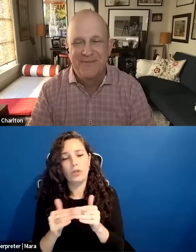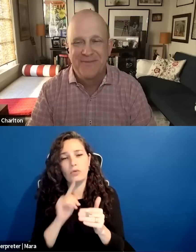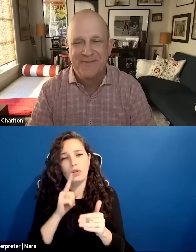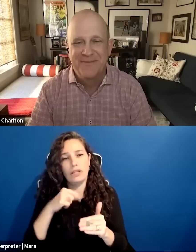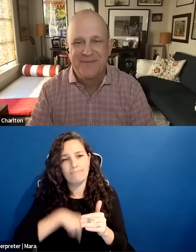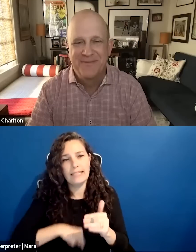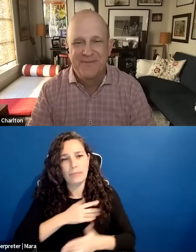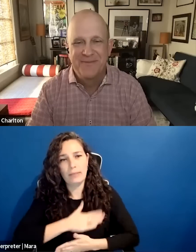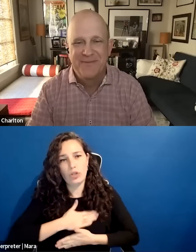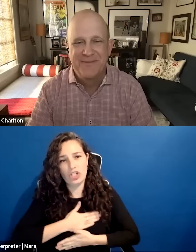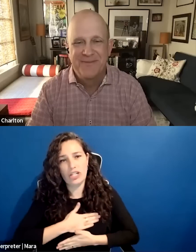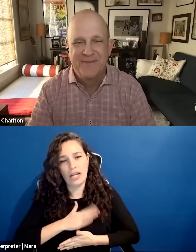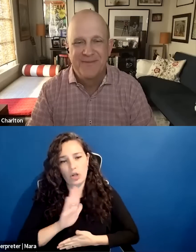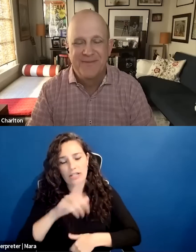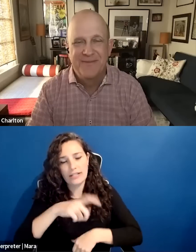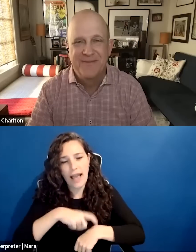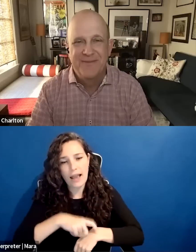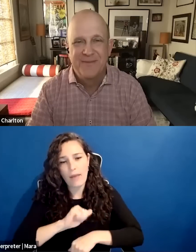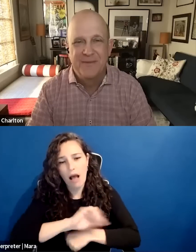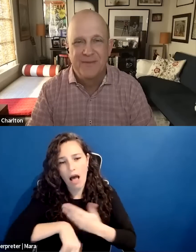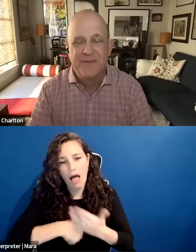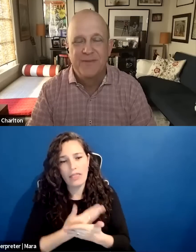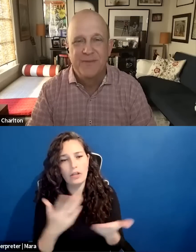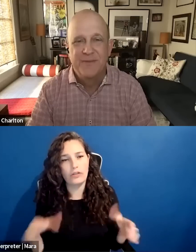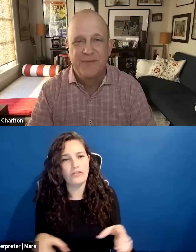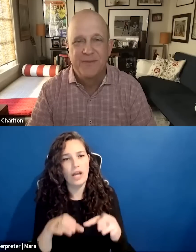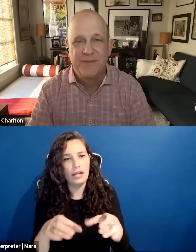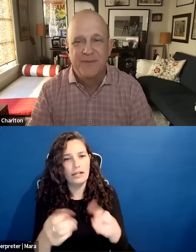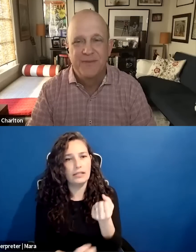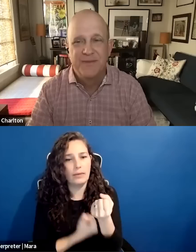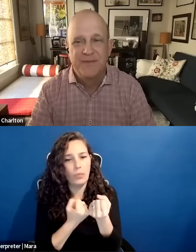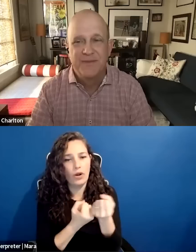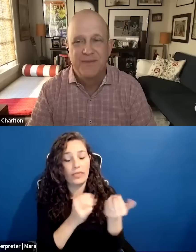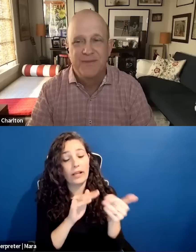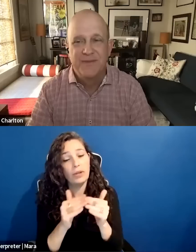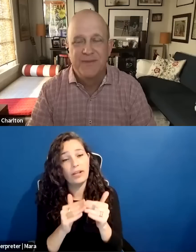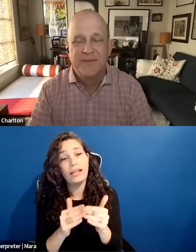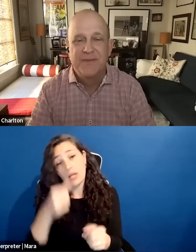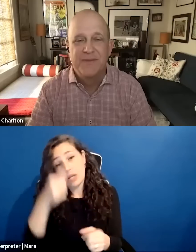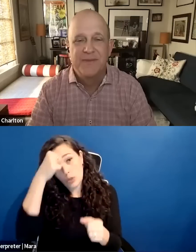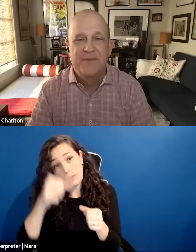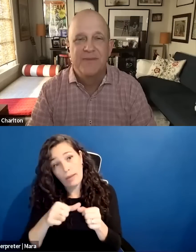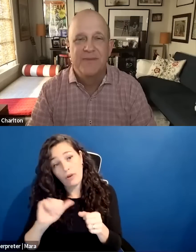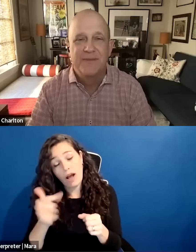and all that both of you do to support our community. As a reminder to everyone watching this presentation